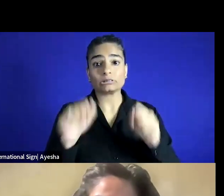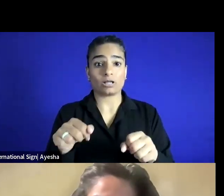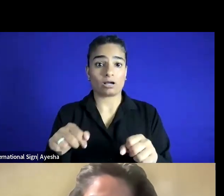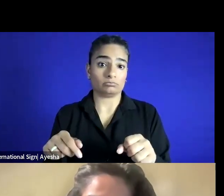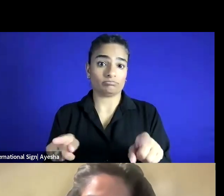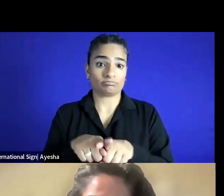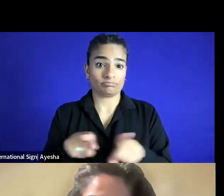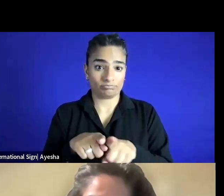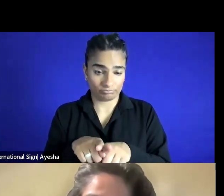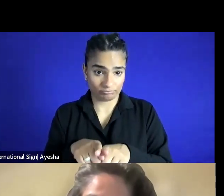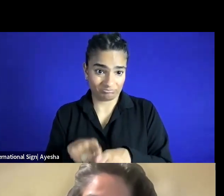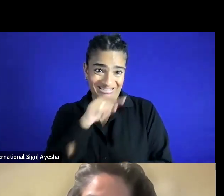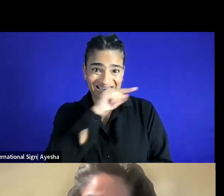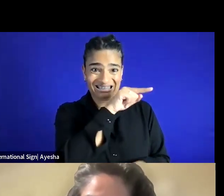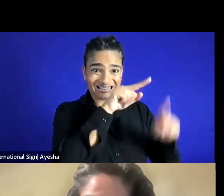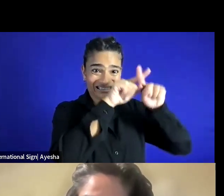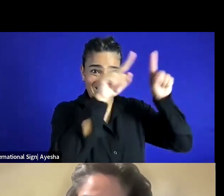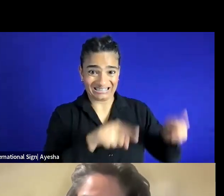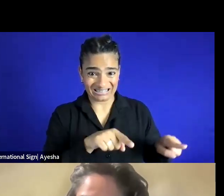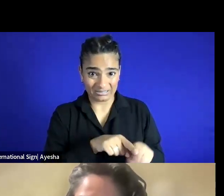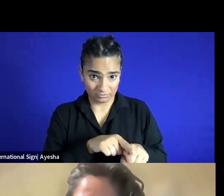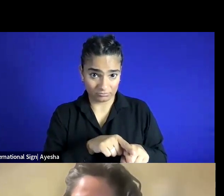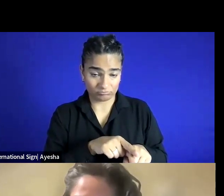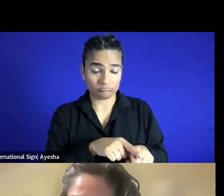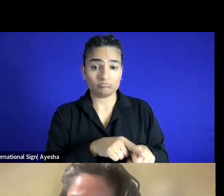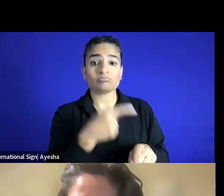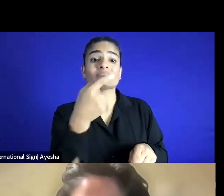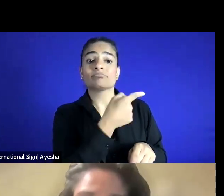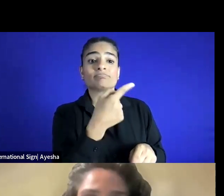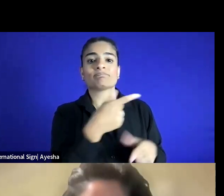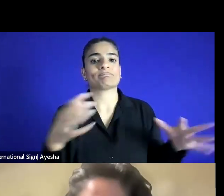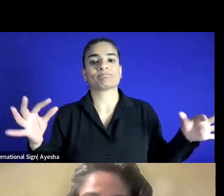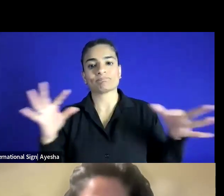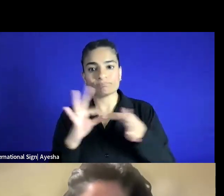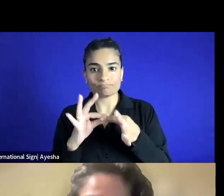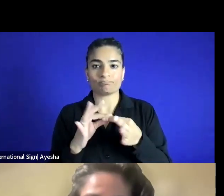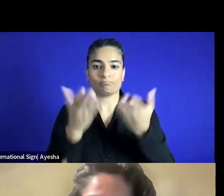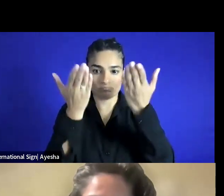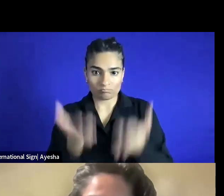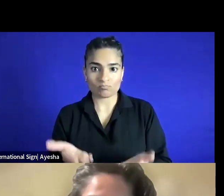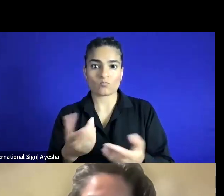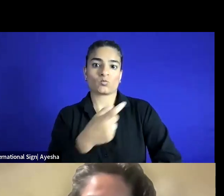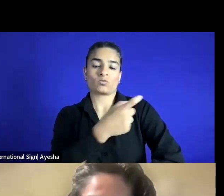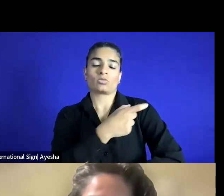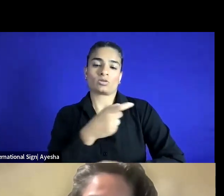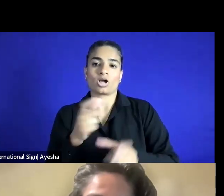everything that, is related to the security and also the experience. So you want to experience the app is under the update profile.